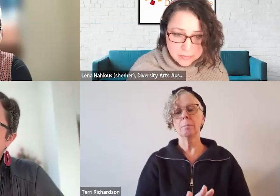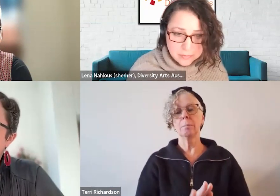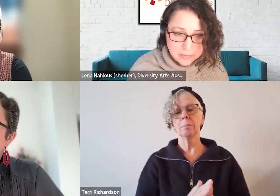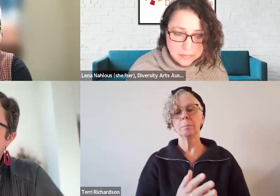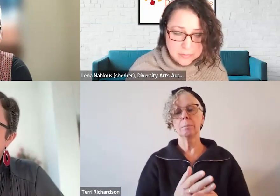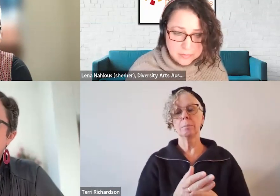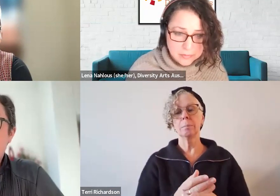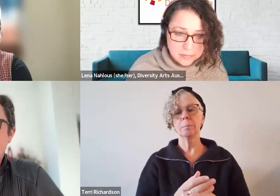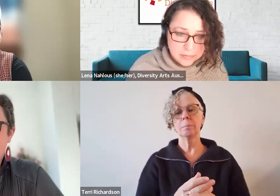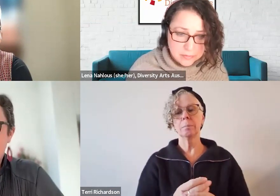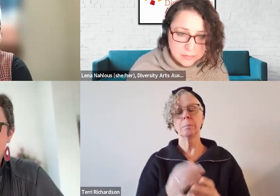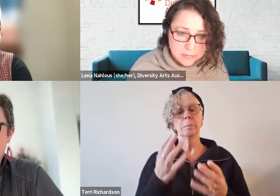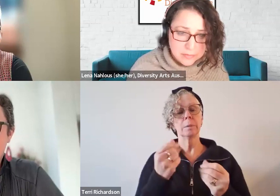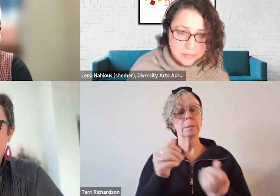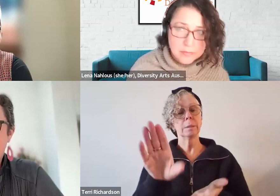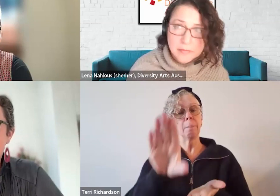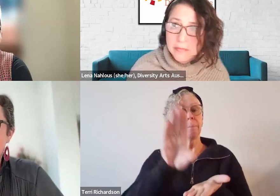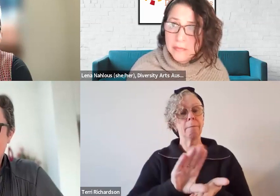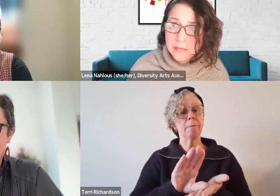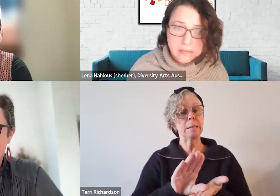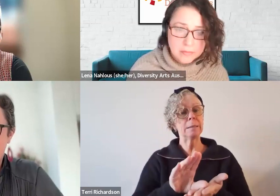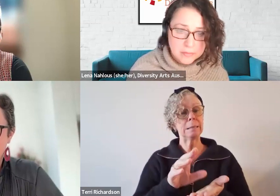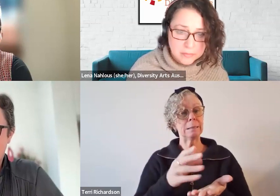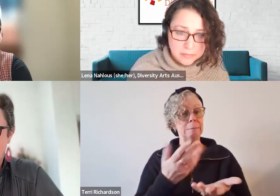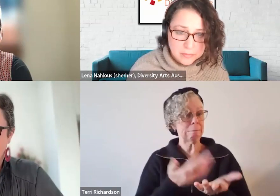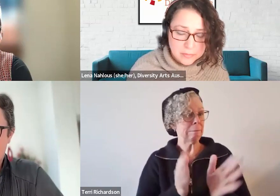innovation in funding organisations because obviously funders' expectations of what good governance look